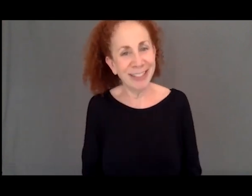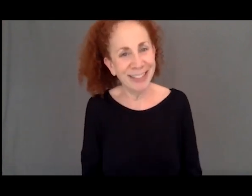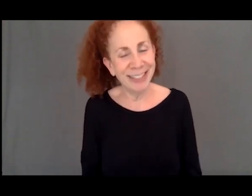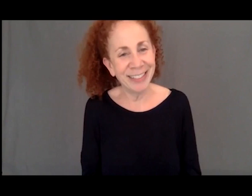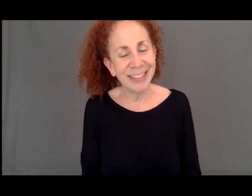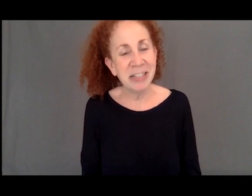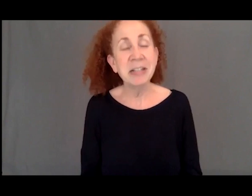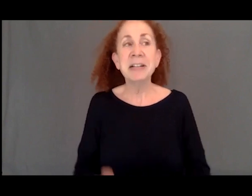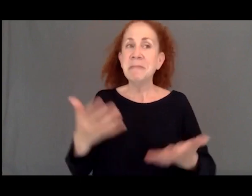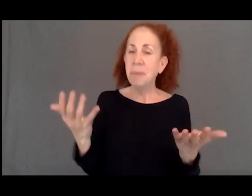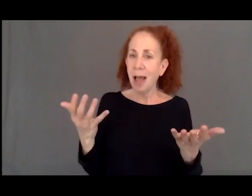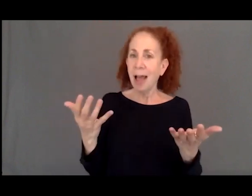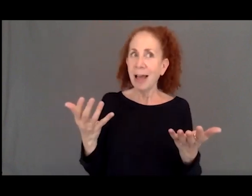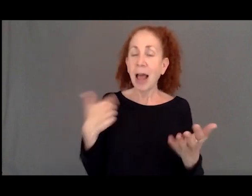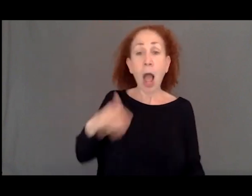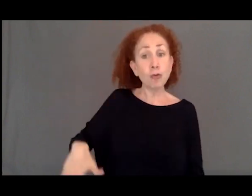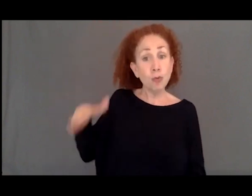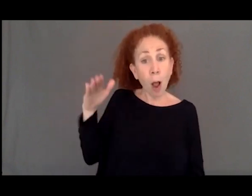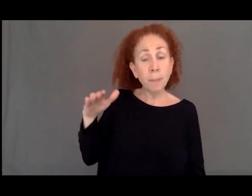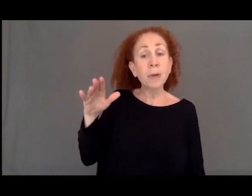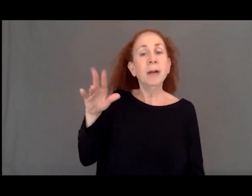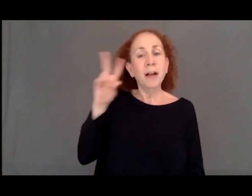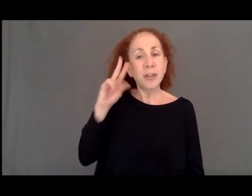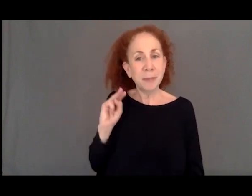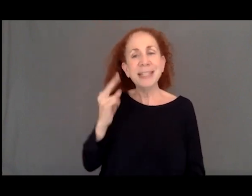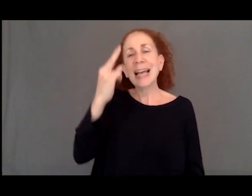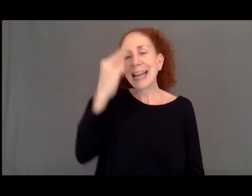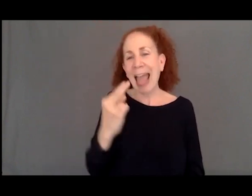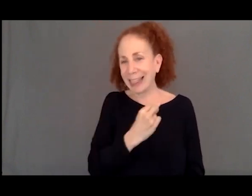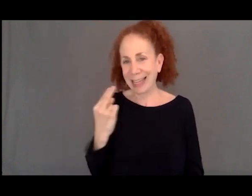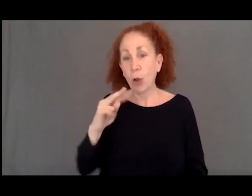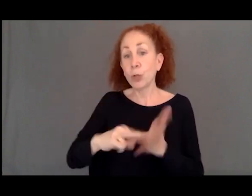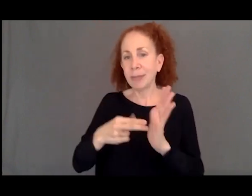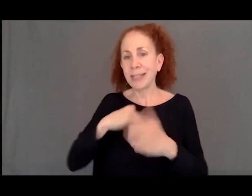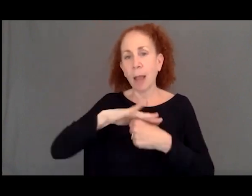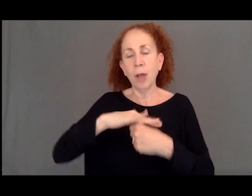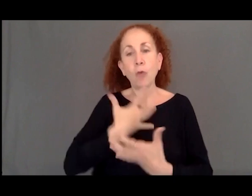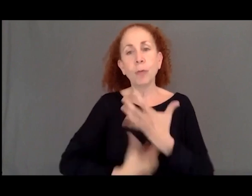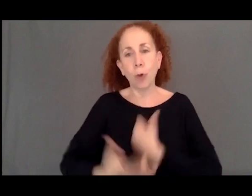But I basically grew up as a Vietnamese Catholic, which means I'm extremely repressed, still repressed.